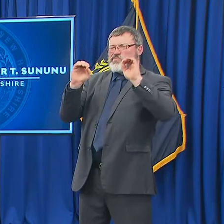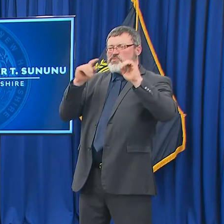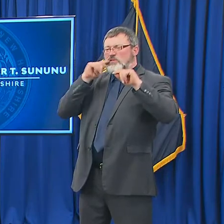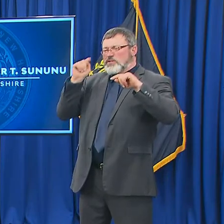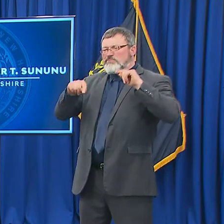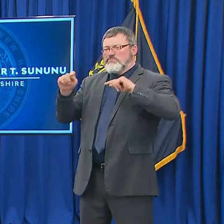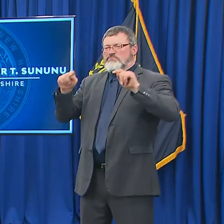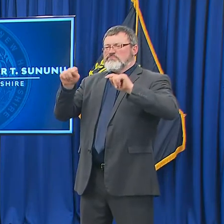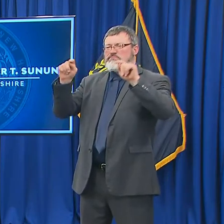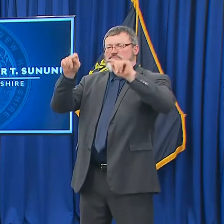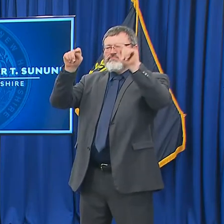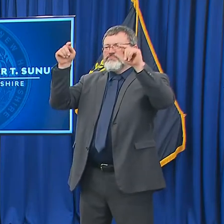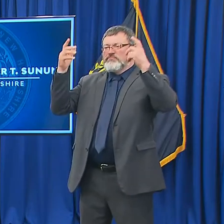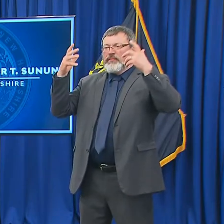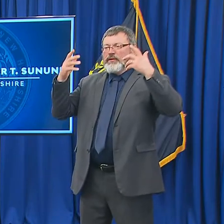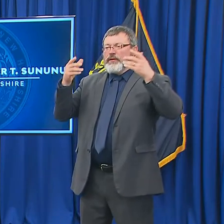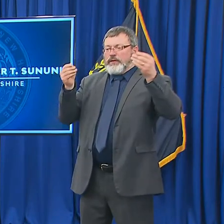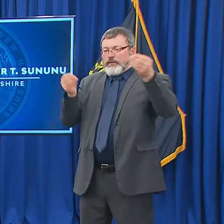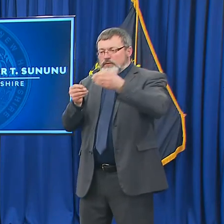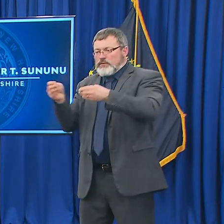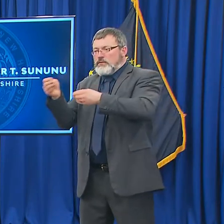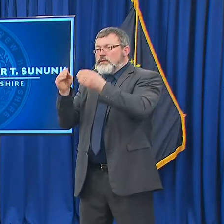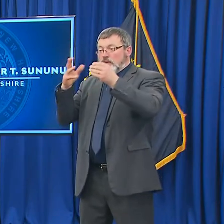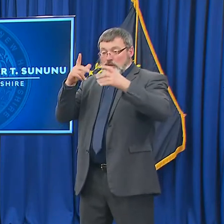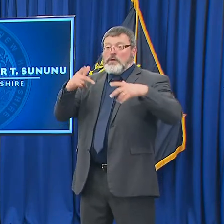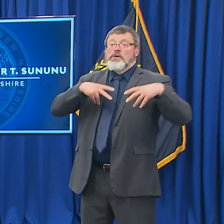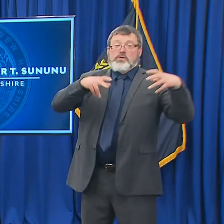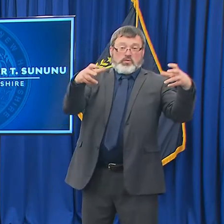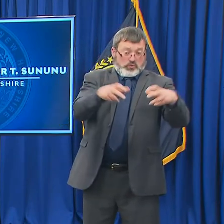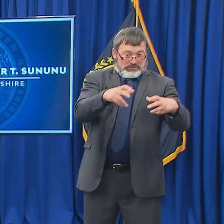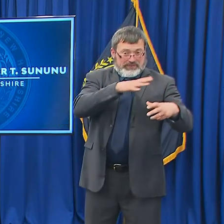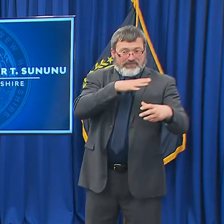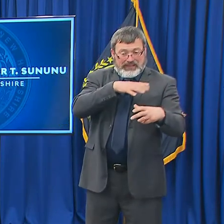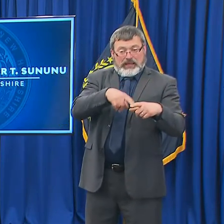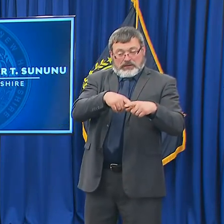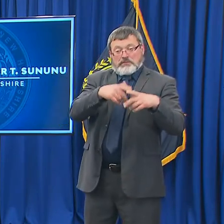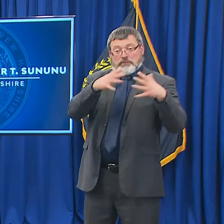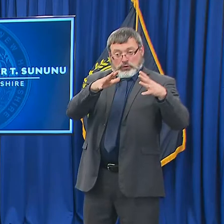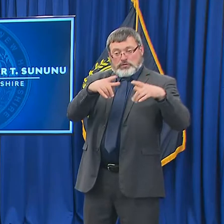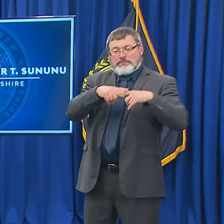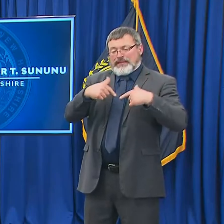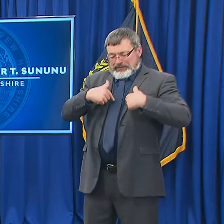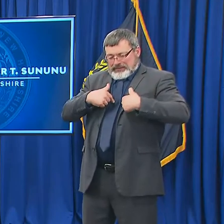But where we show all the New England states they're all doing this Look at the numbers of Connecticut or Rhode Island.